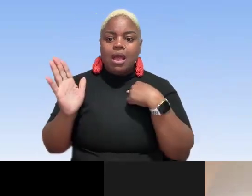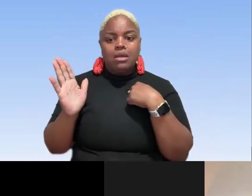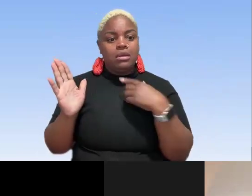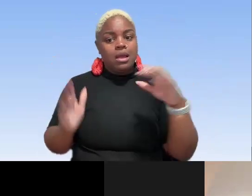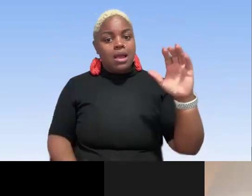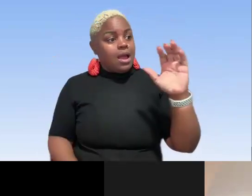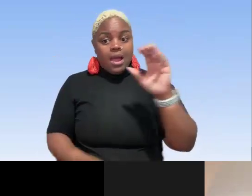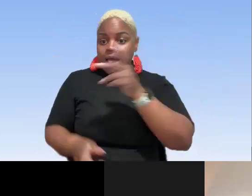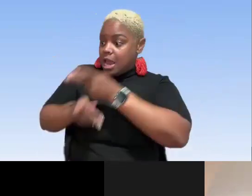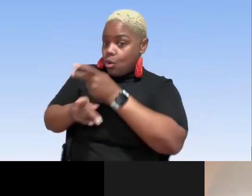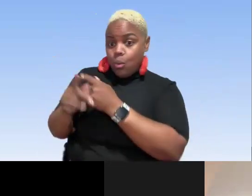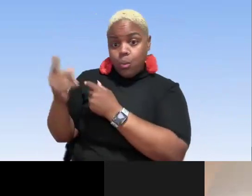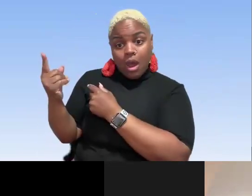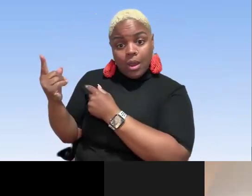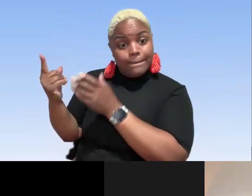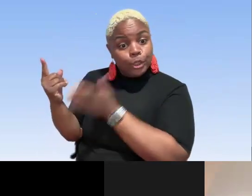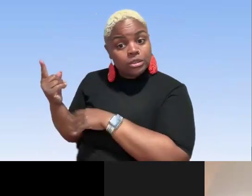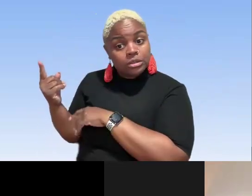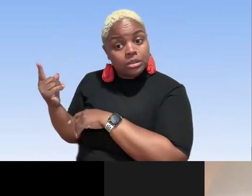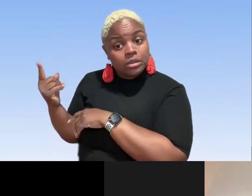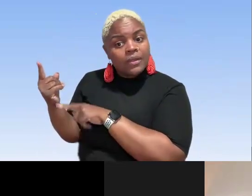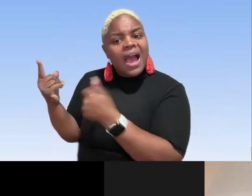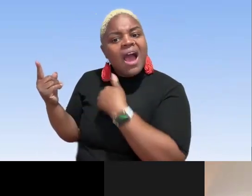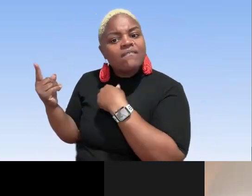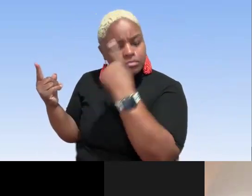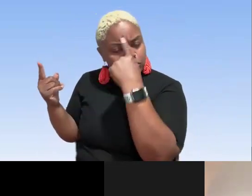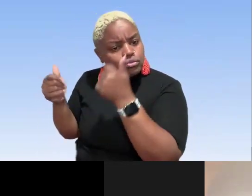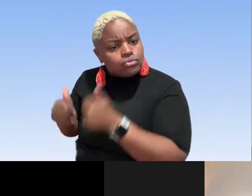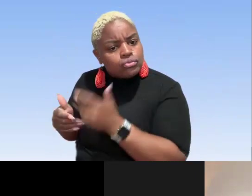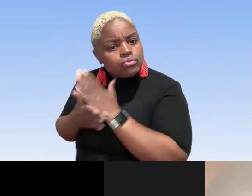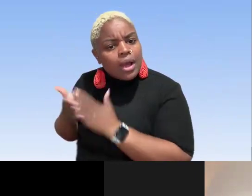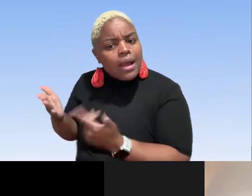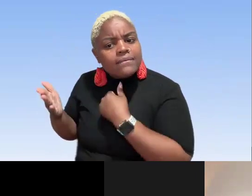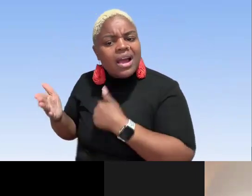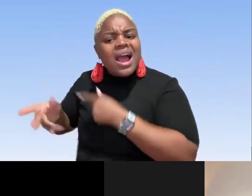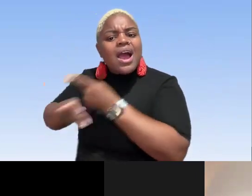with dementia in my life, I care for a loved one with mental illness,